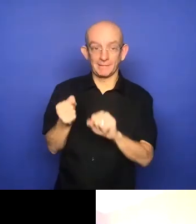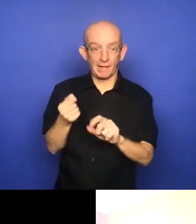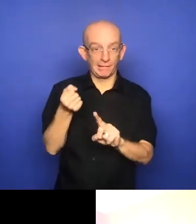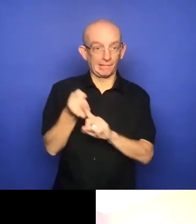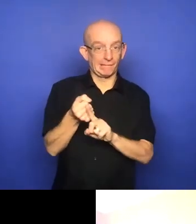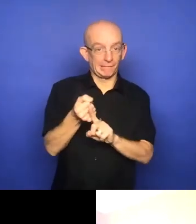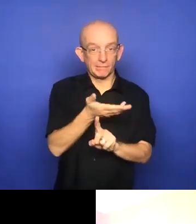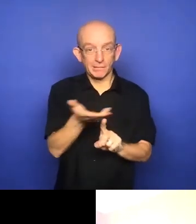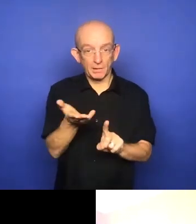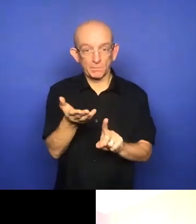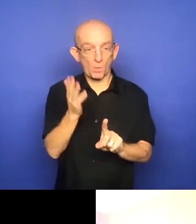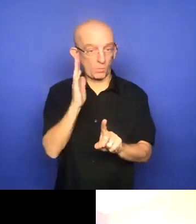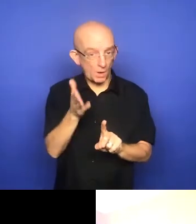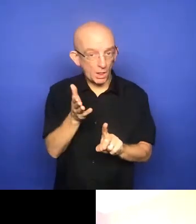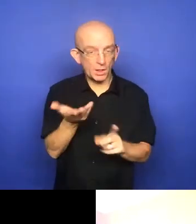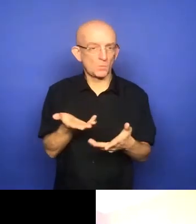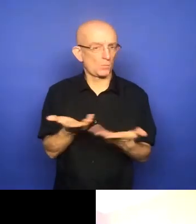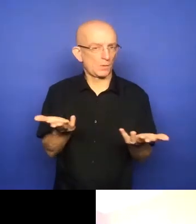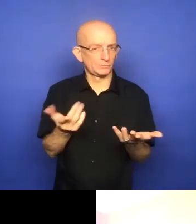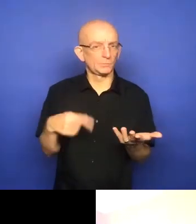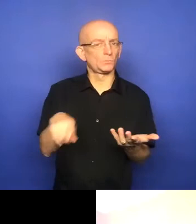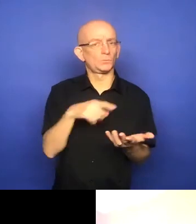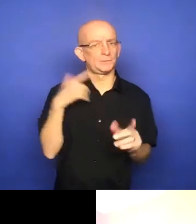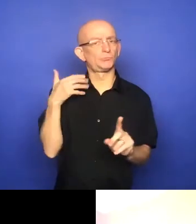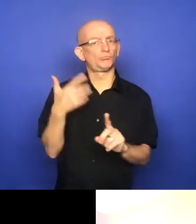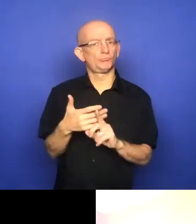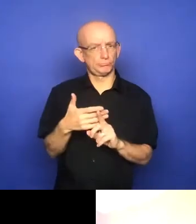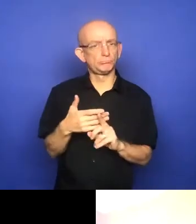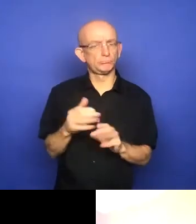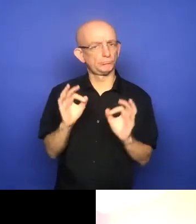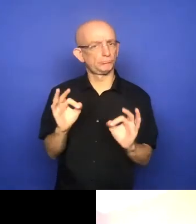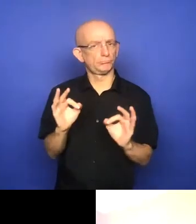some good working relationship with,